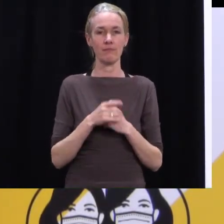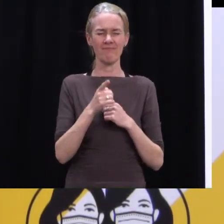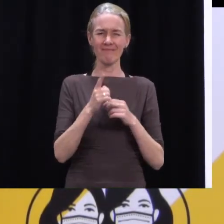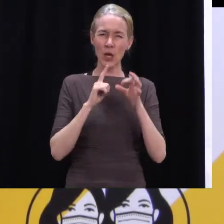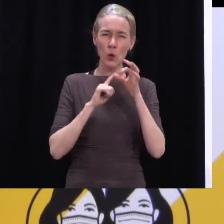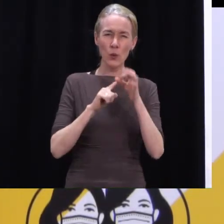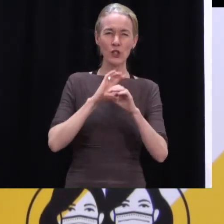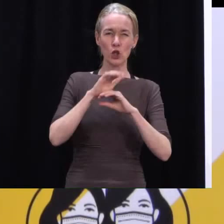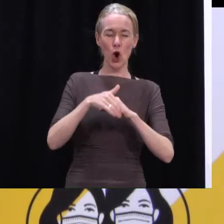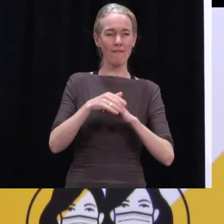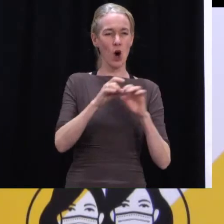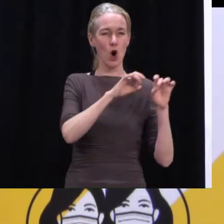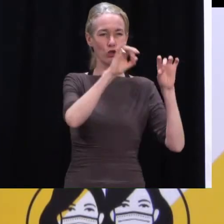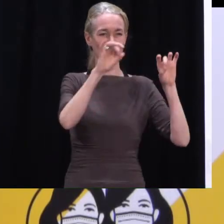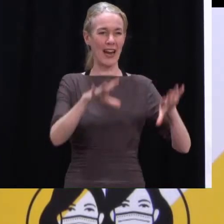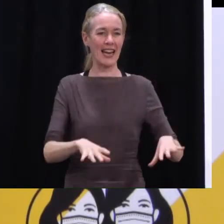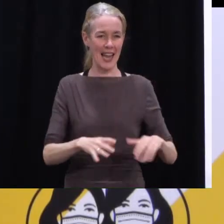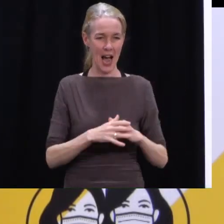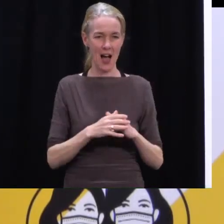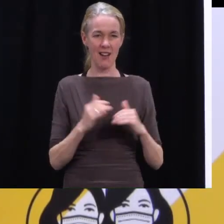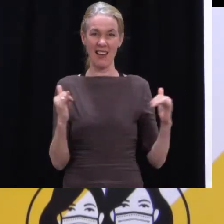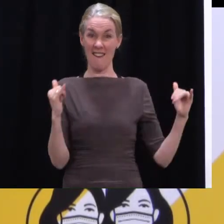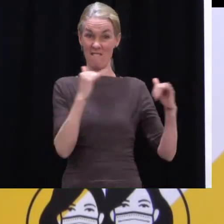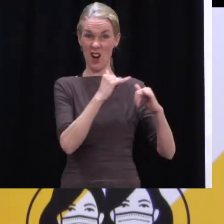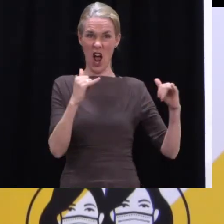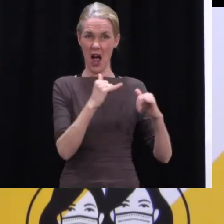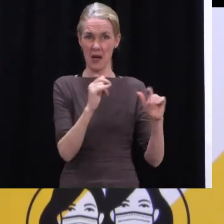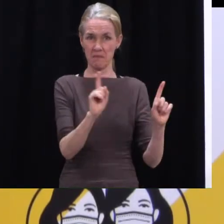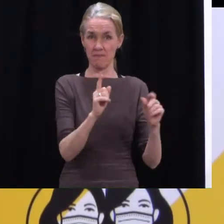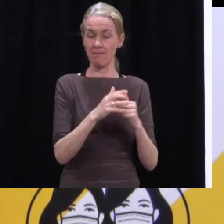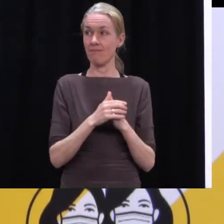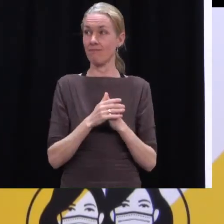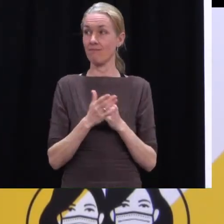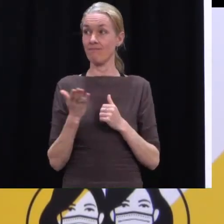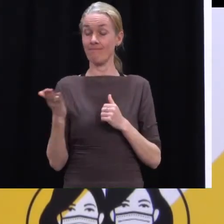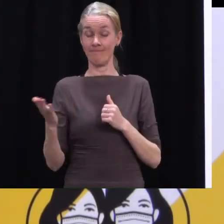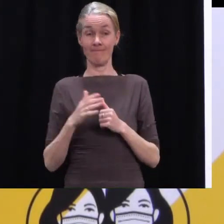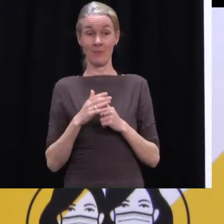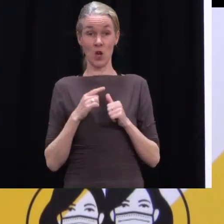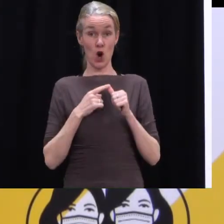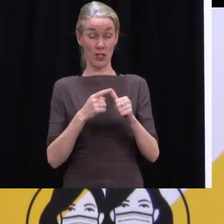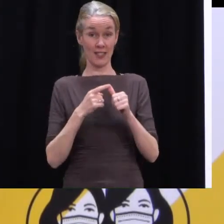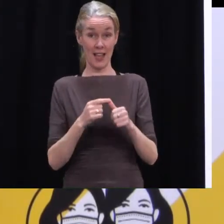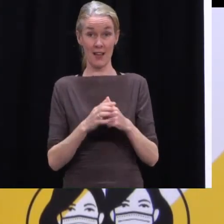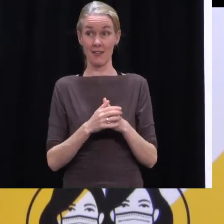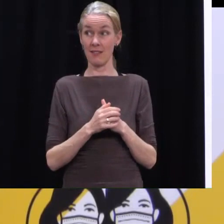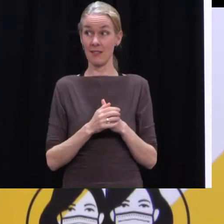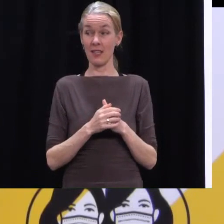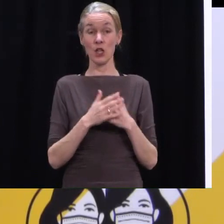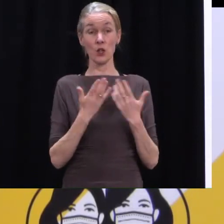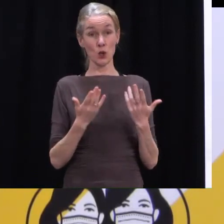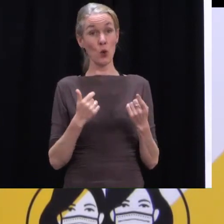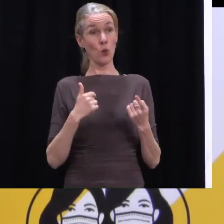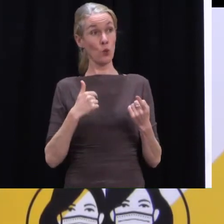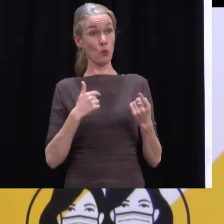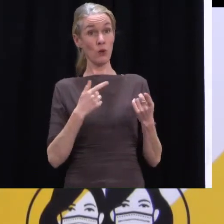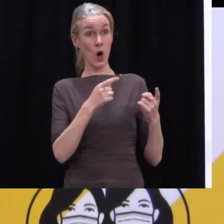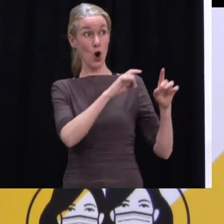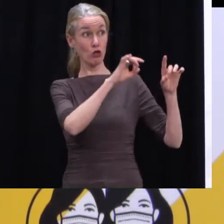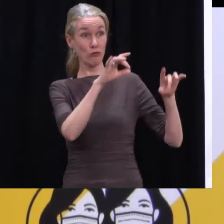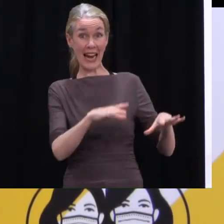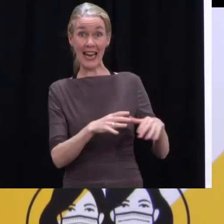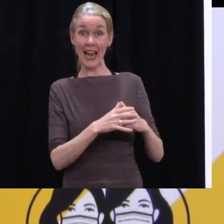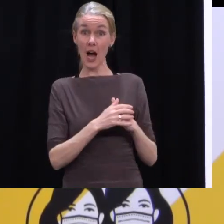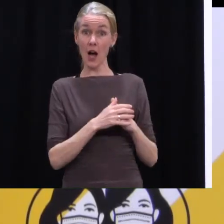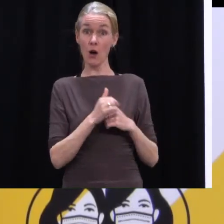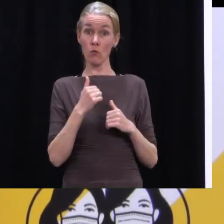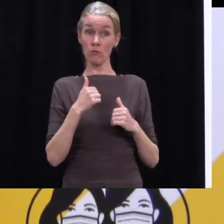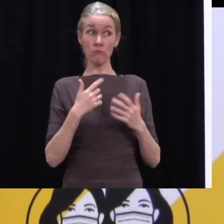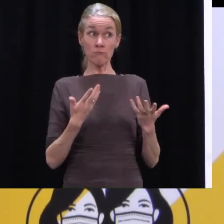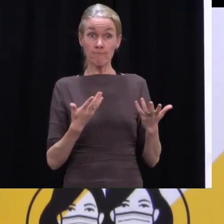commence from Australia to New